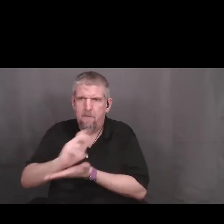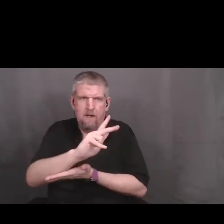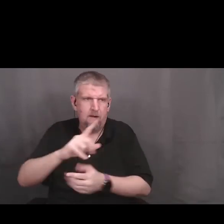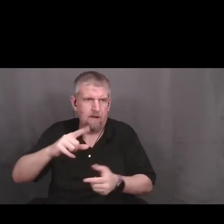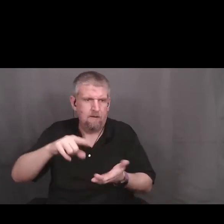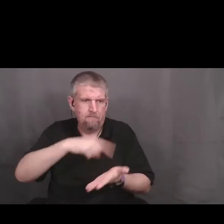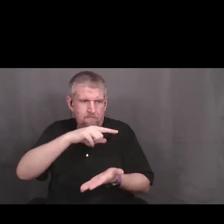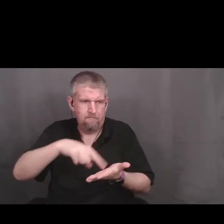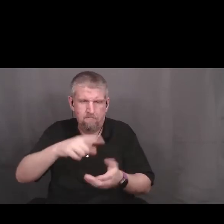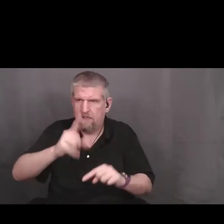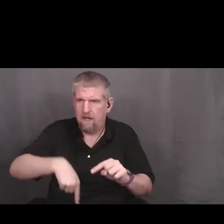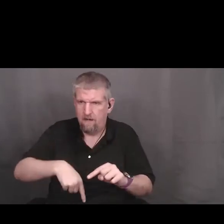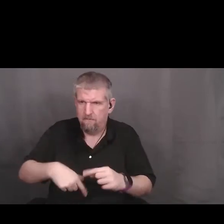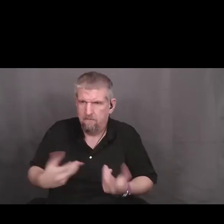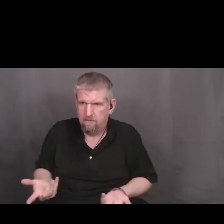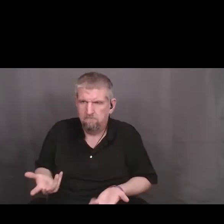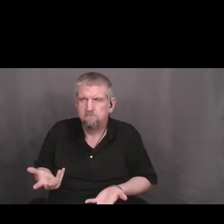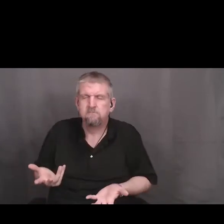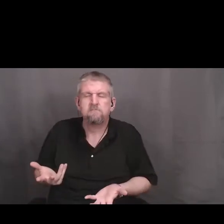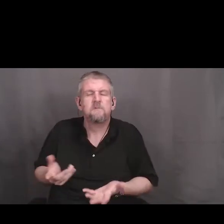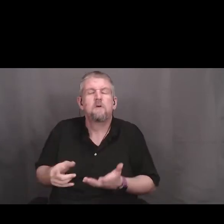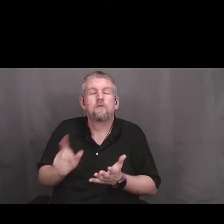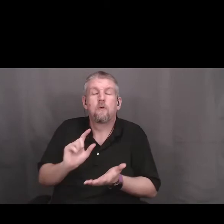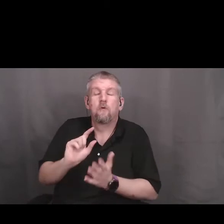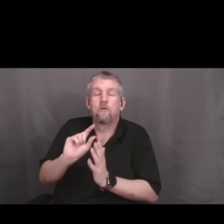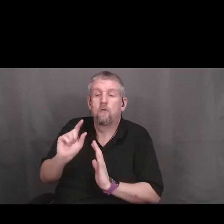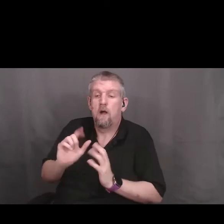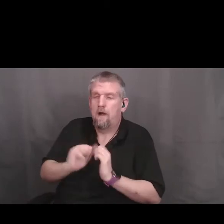So to qualify, you must complete the application